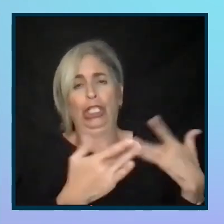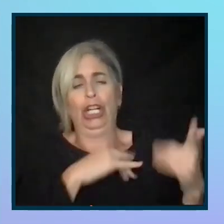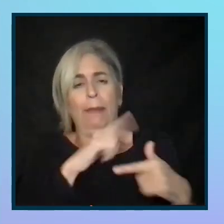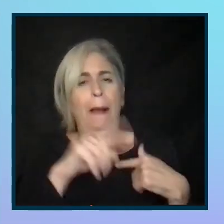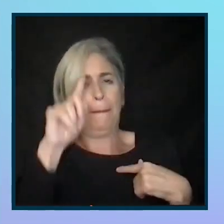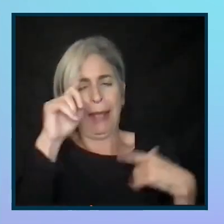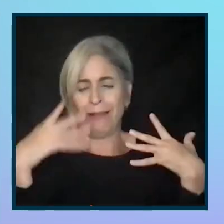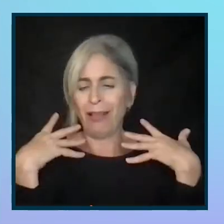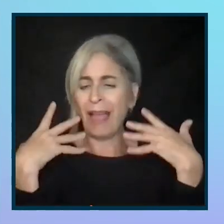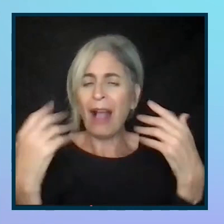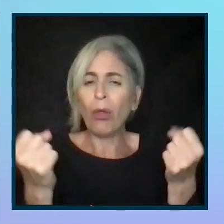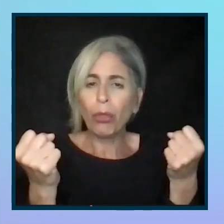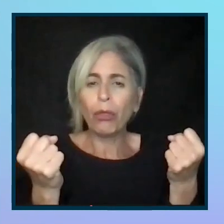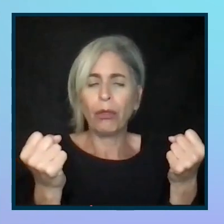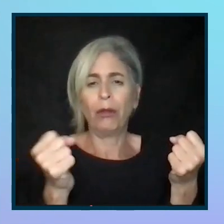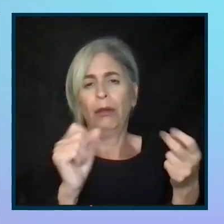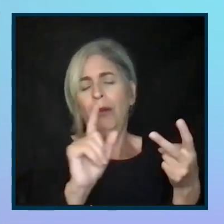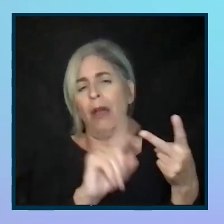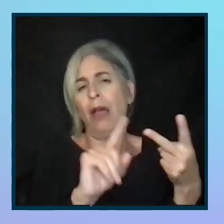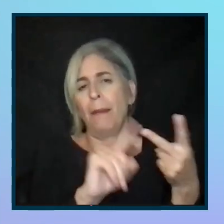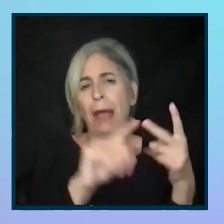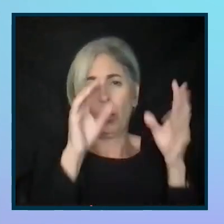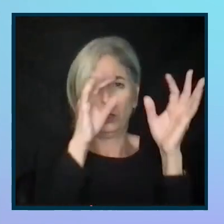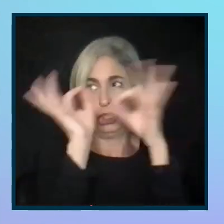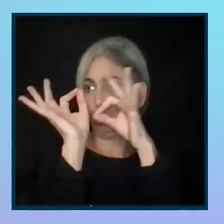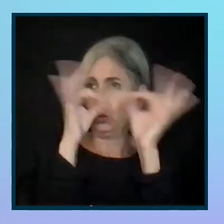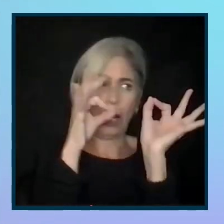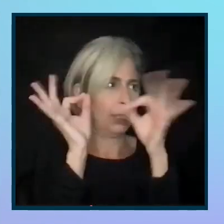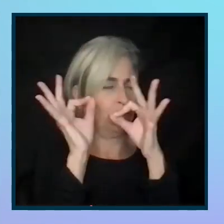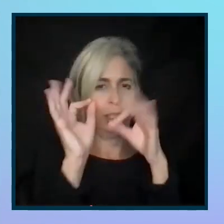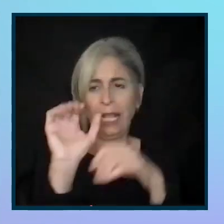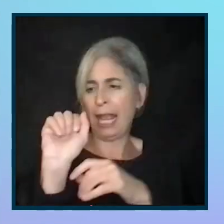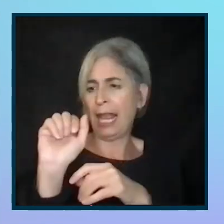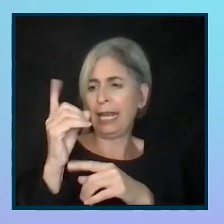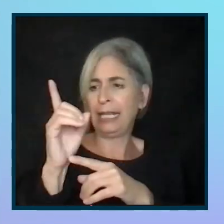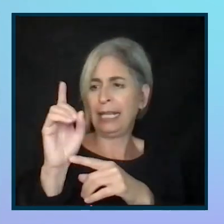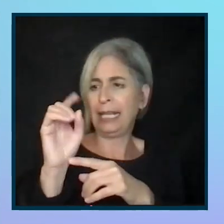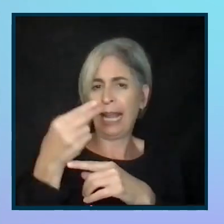We're worried about distractions, ADHD, not being exhausted.